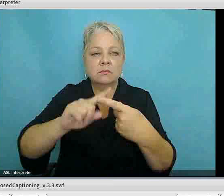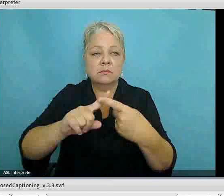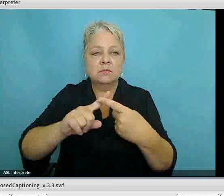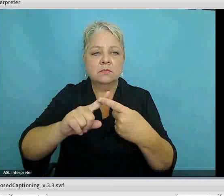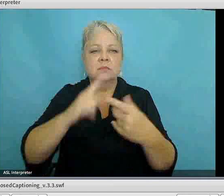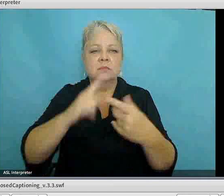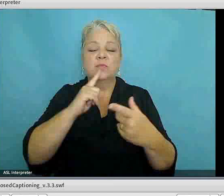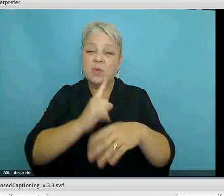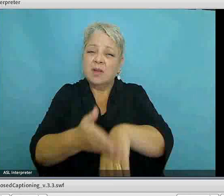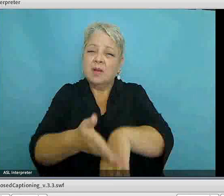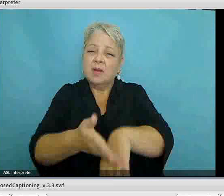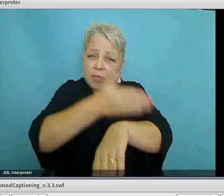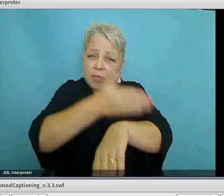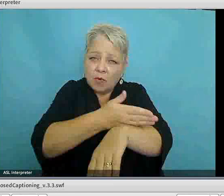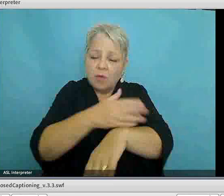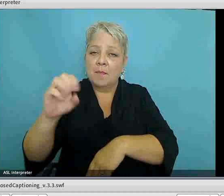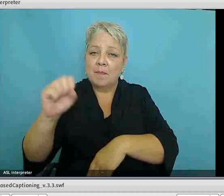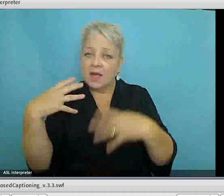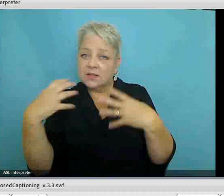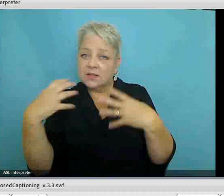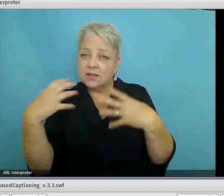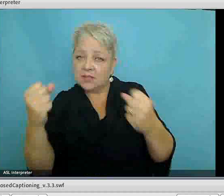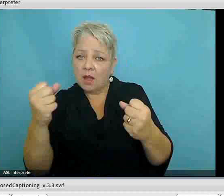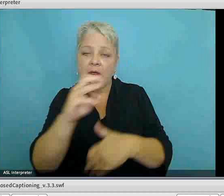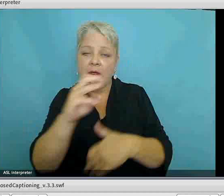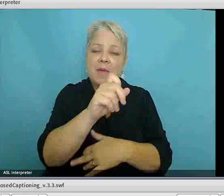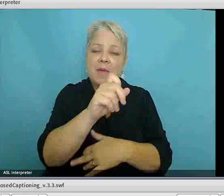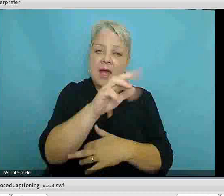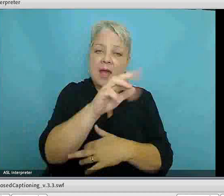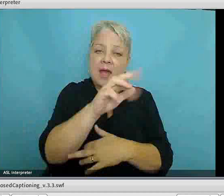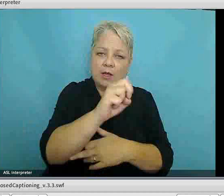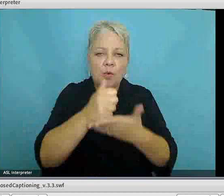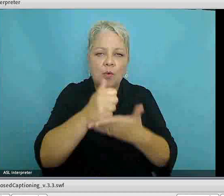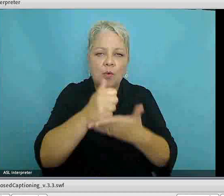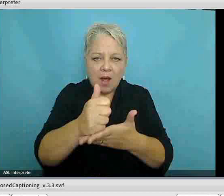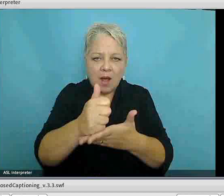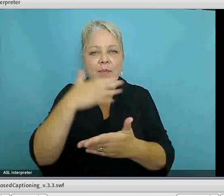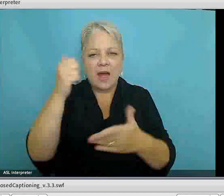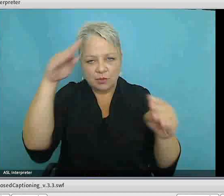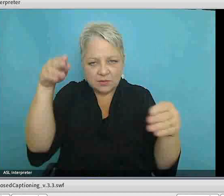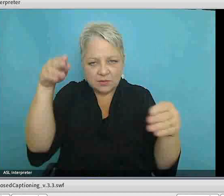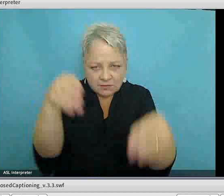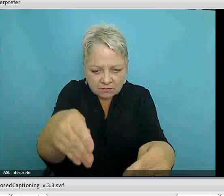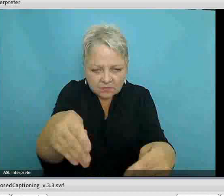provide person-centered coordinated care; to improve enrollee's health and functioning